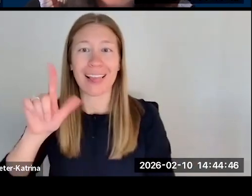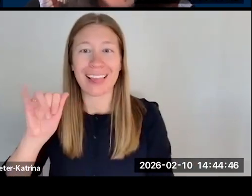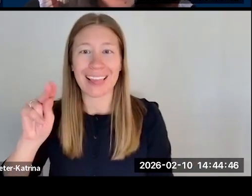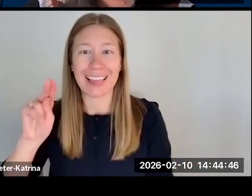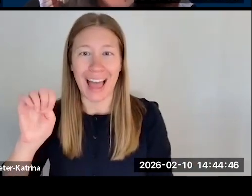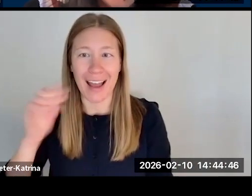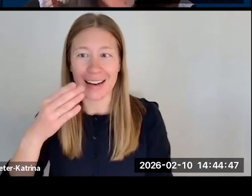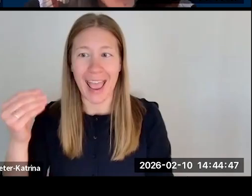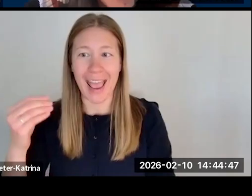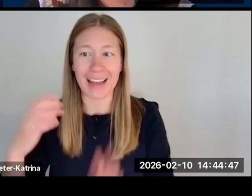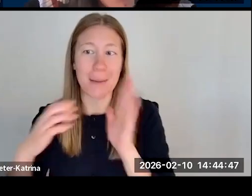main toolbar.